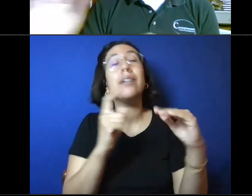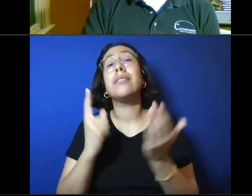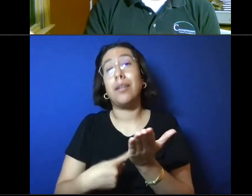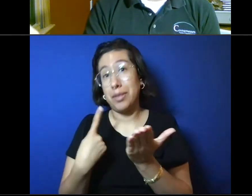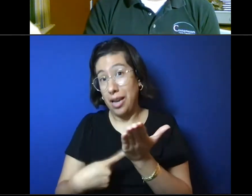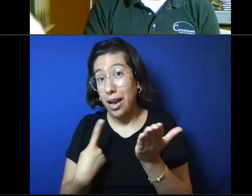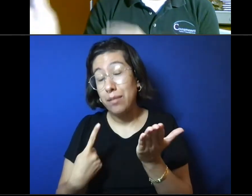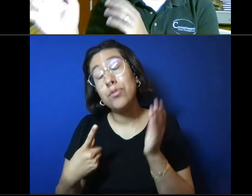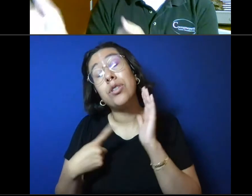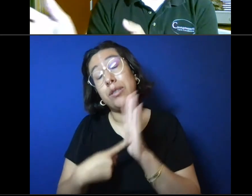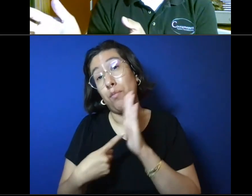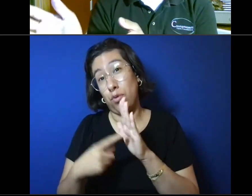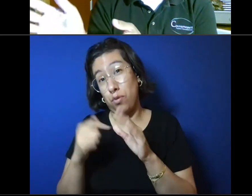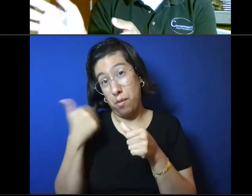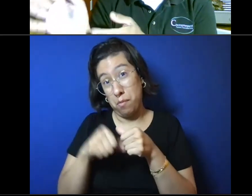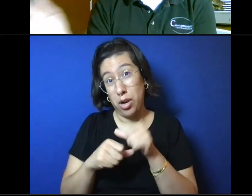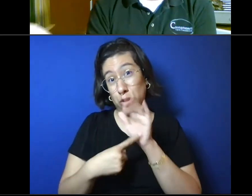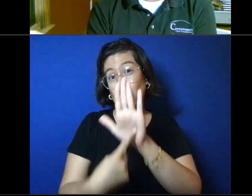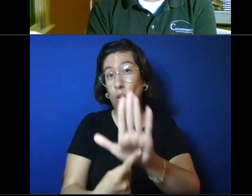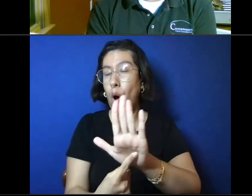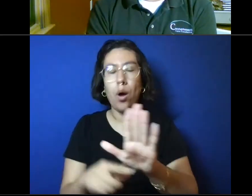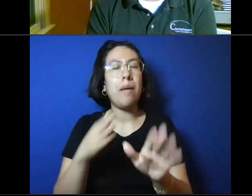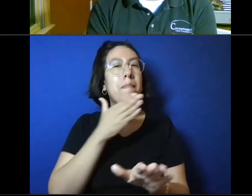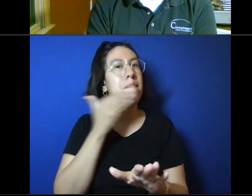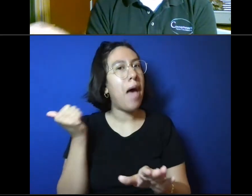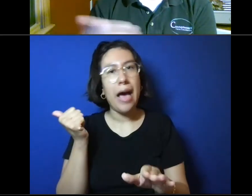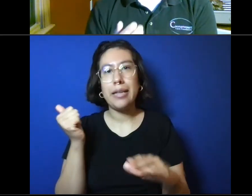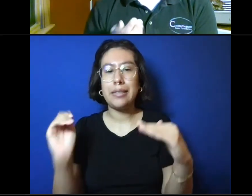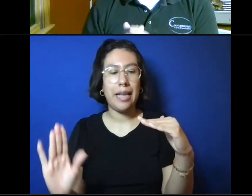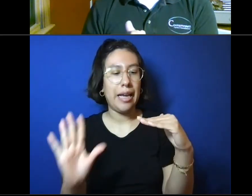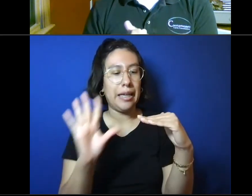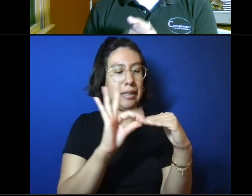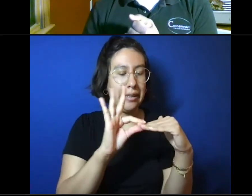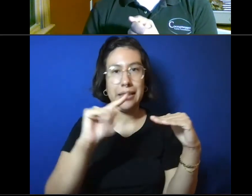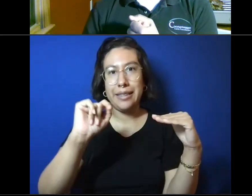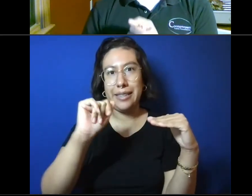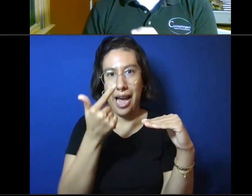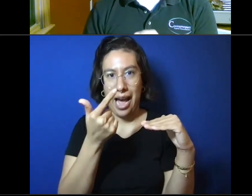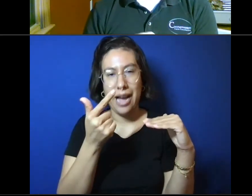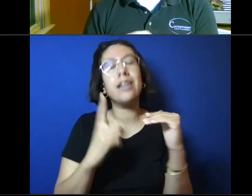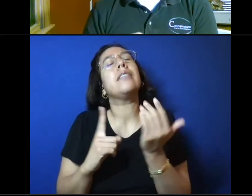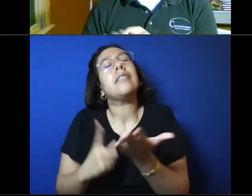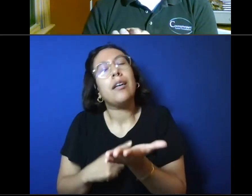The examples I showed were clearly the best situations we are in. But on occasion we approach the turtle,